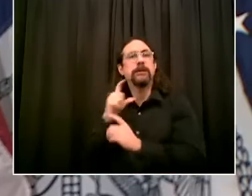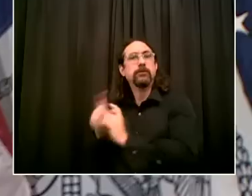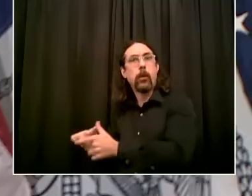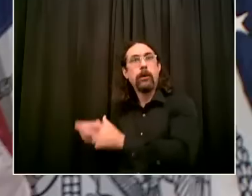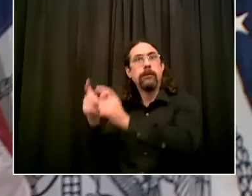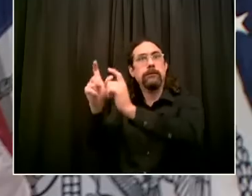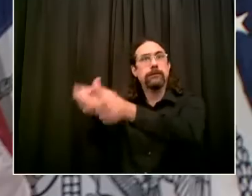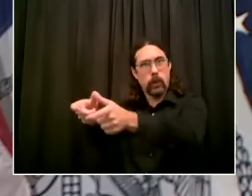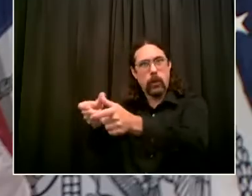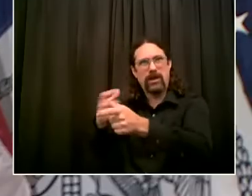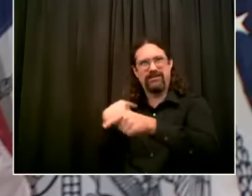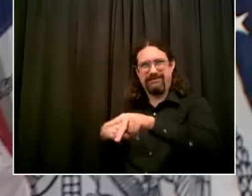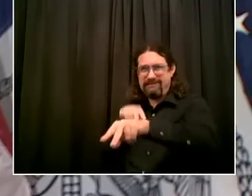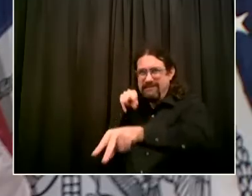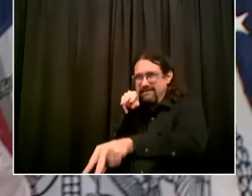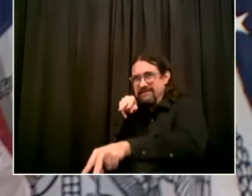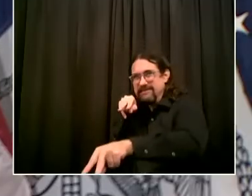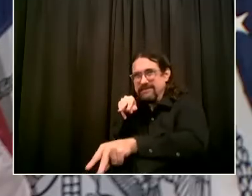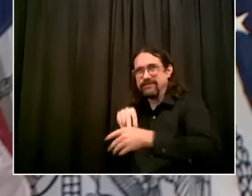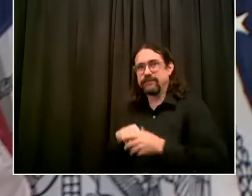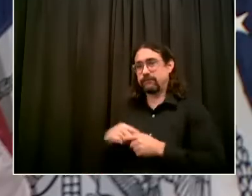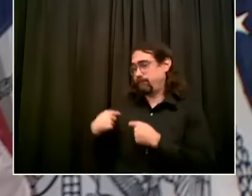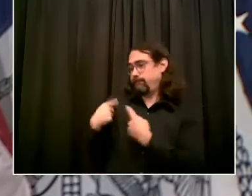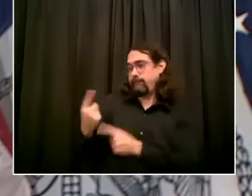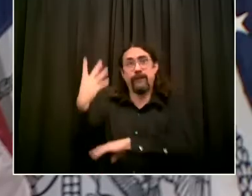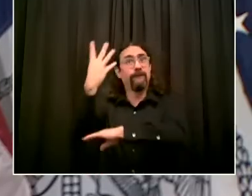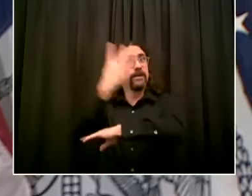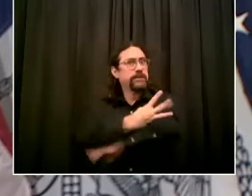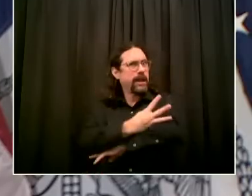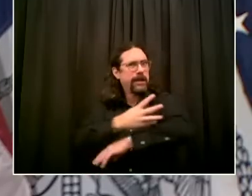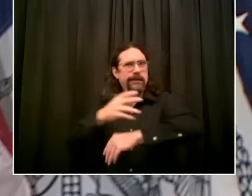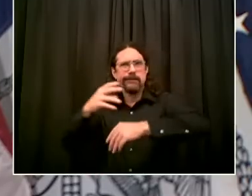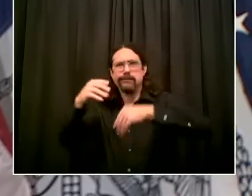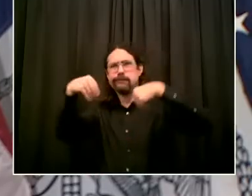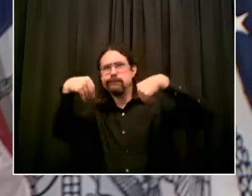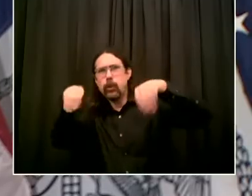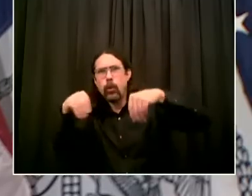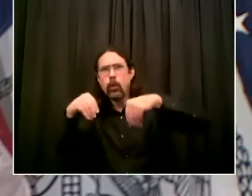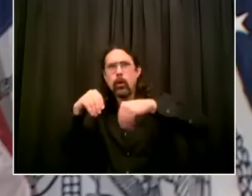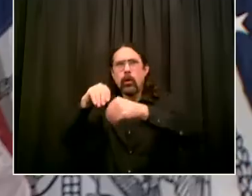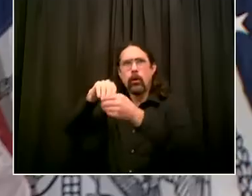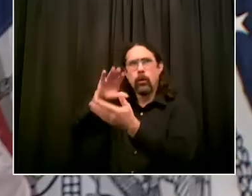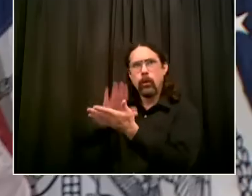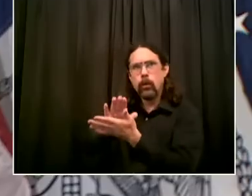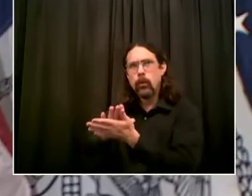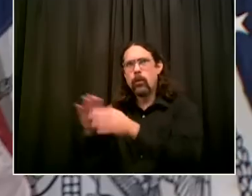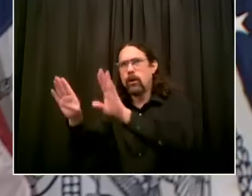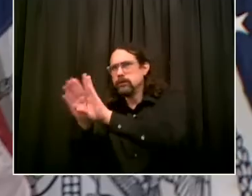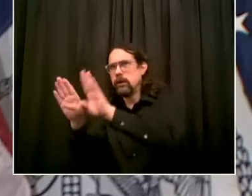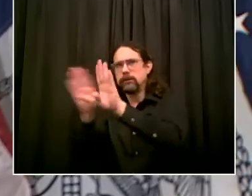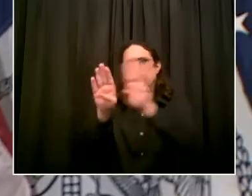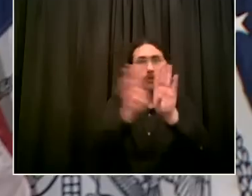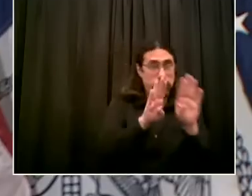QUEENS. WE ARE DAY FOUR IN THE PAUSE IN THAT T REAAAND A W ARE SEEING SOME RESESLUTS. WE CERTAINLY HAVE A LOT OF WORK AHEAD. WE ARE SEEING SOME LEVELING